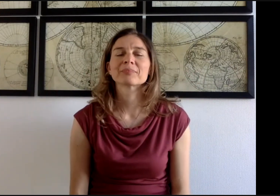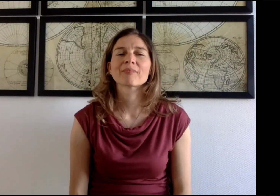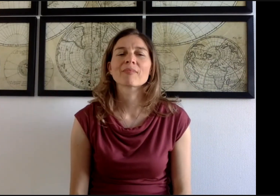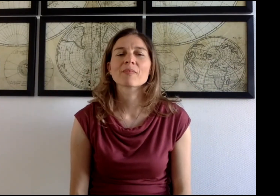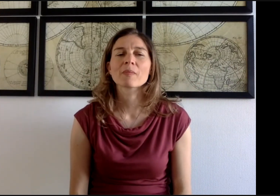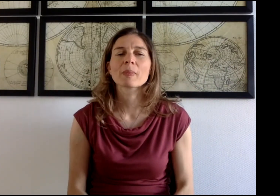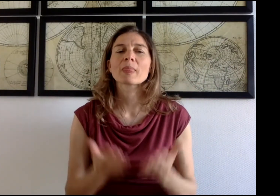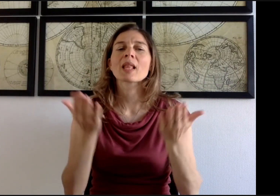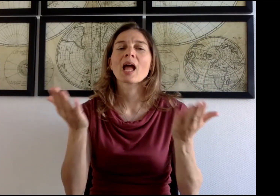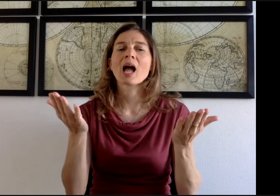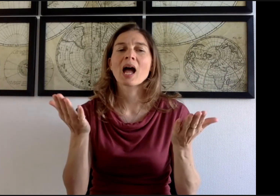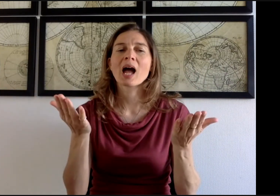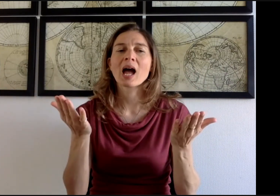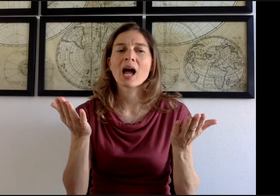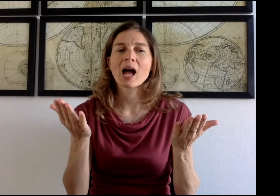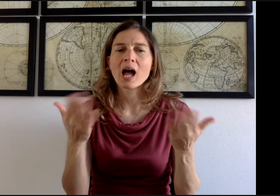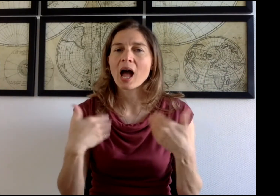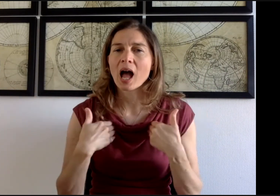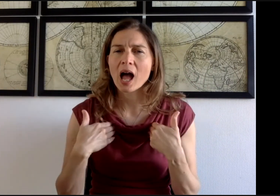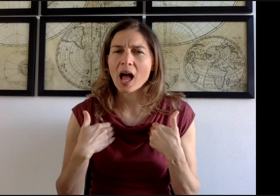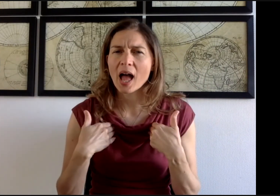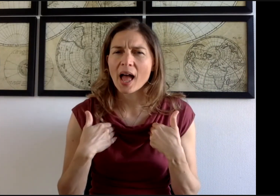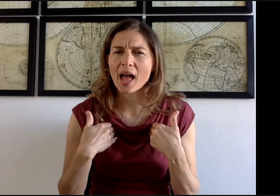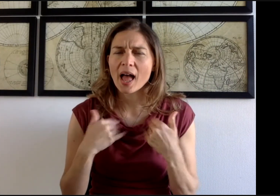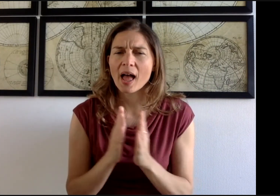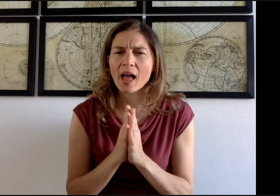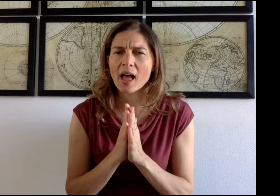I have no...I have no microphone.